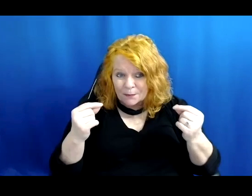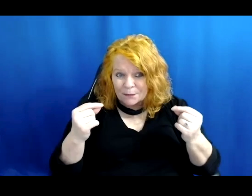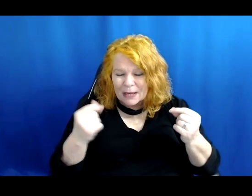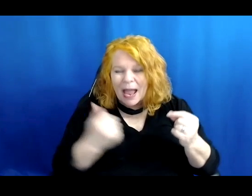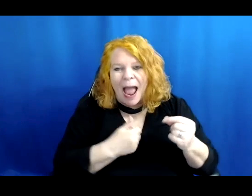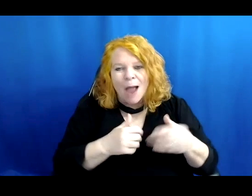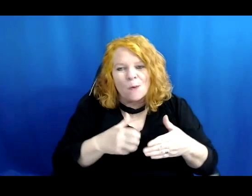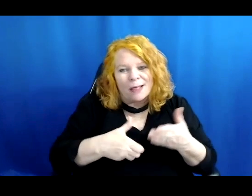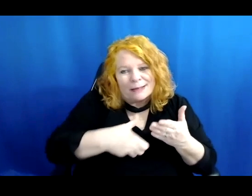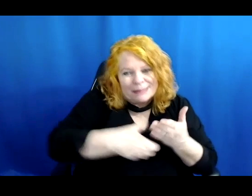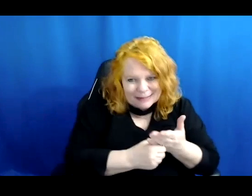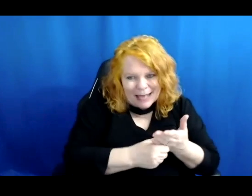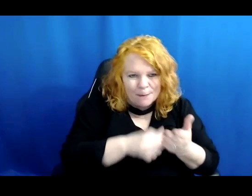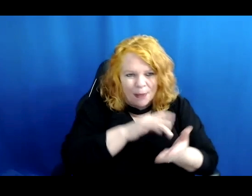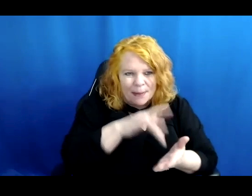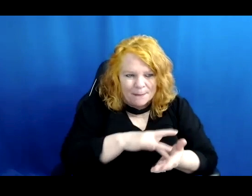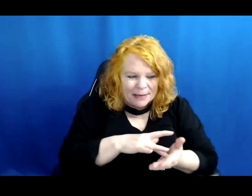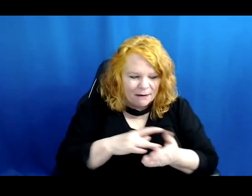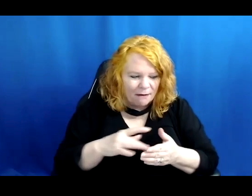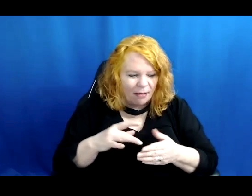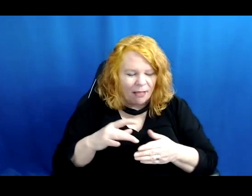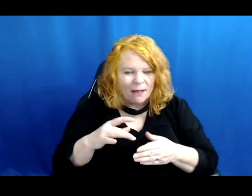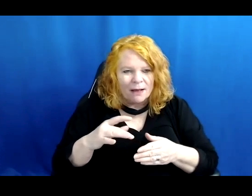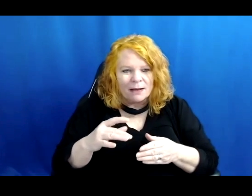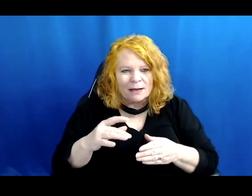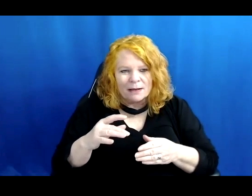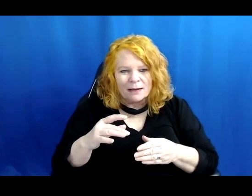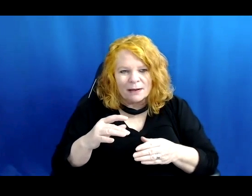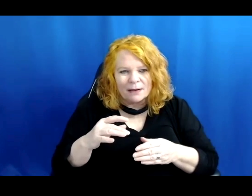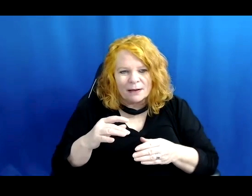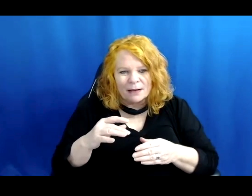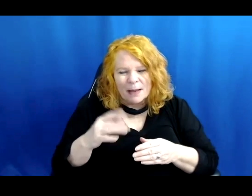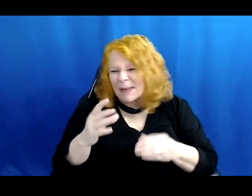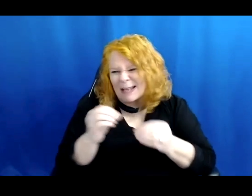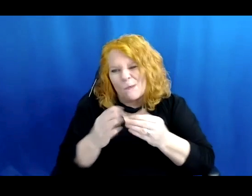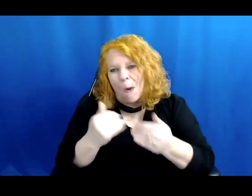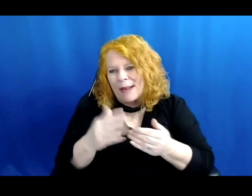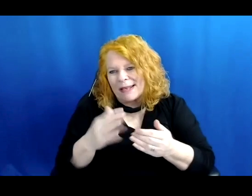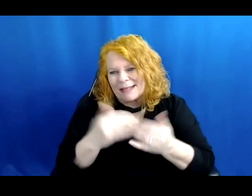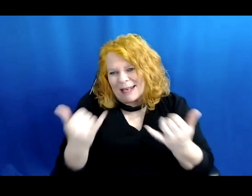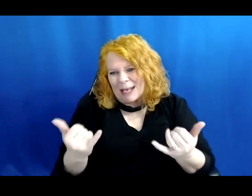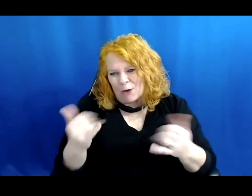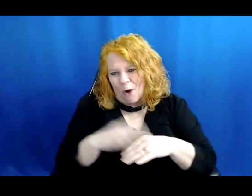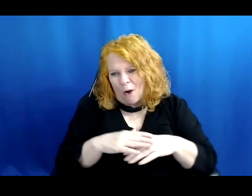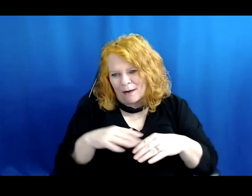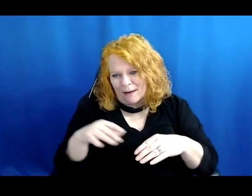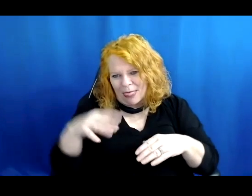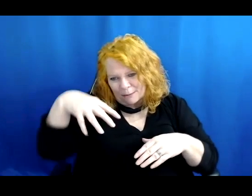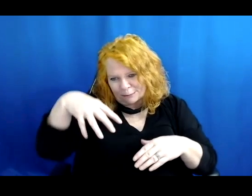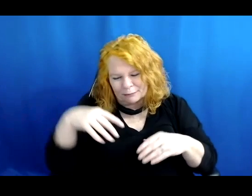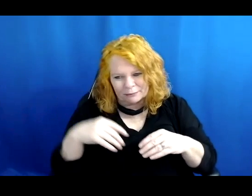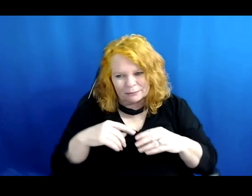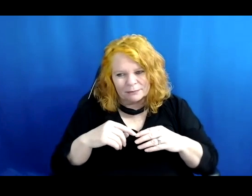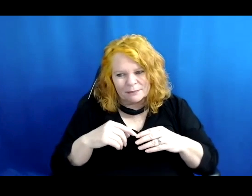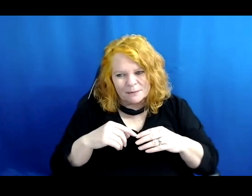middle bit, just because it’s easier. I am going to press really hard.